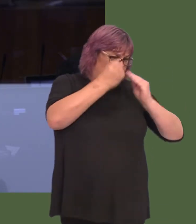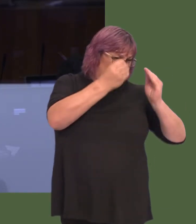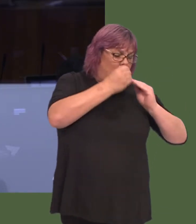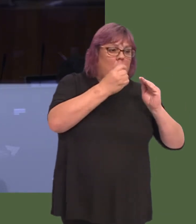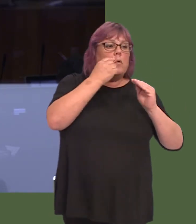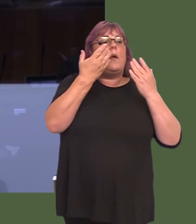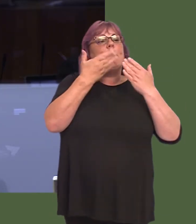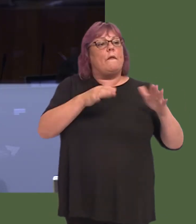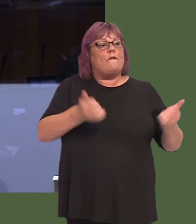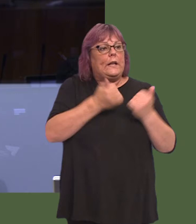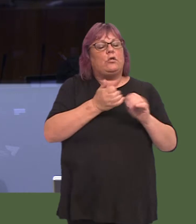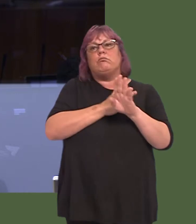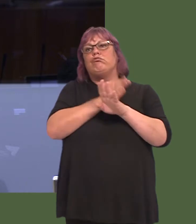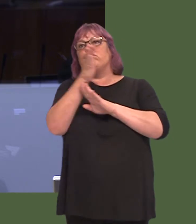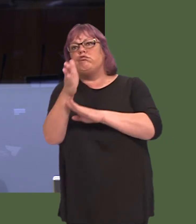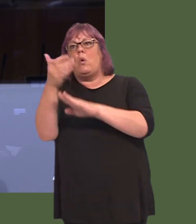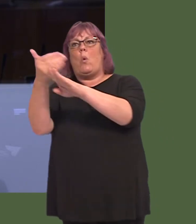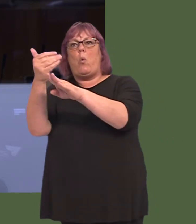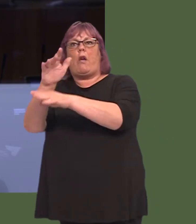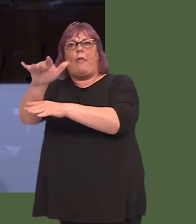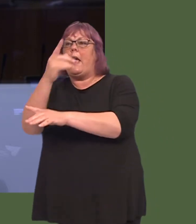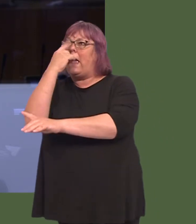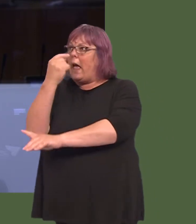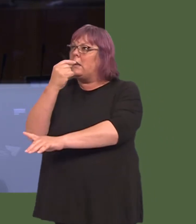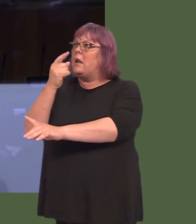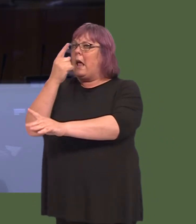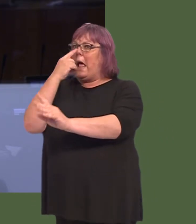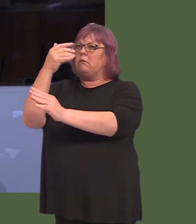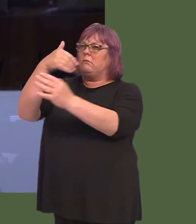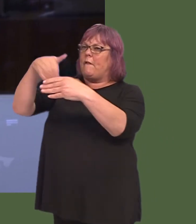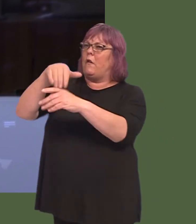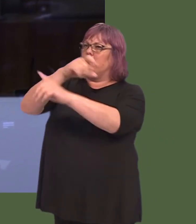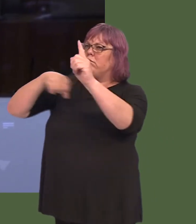with society and give society back those skills that they picked up in prison?